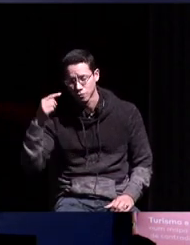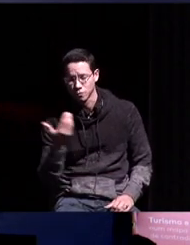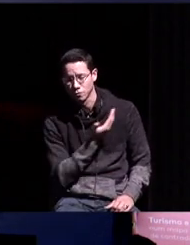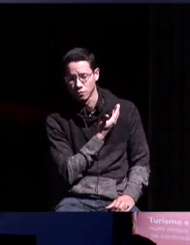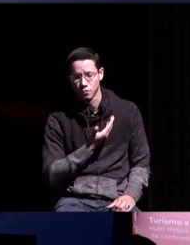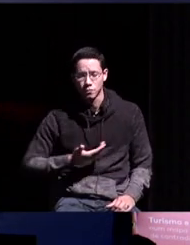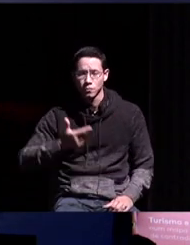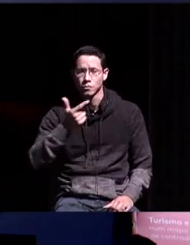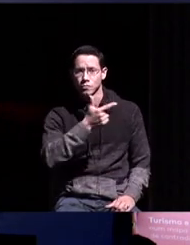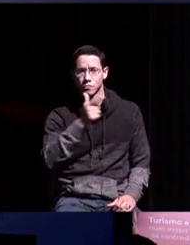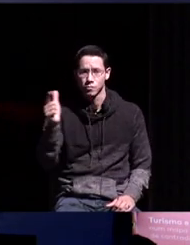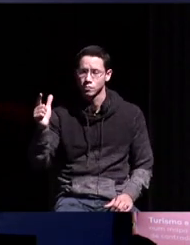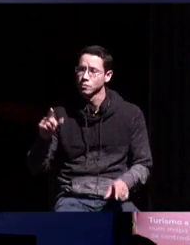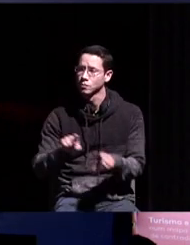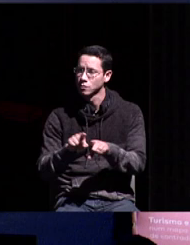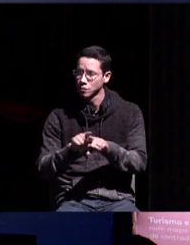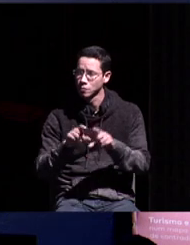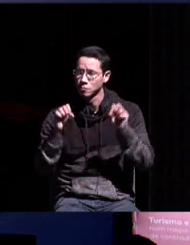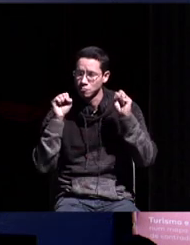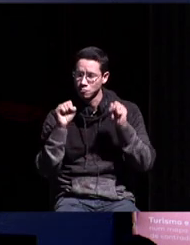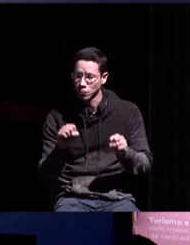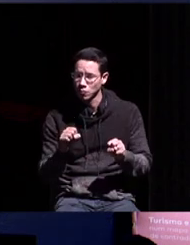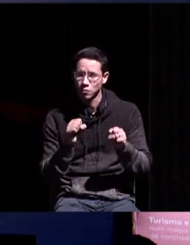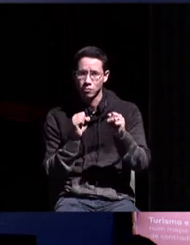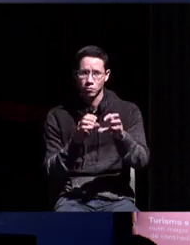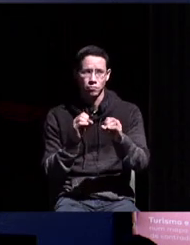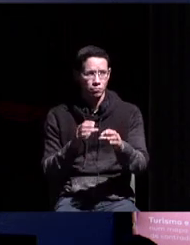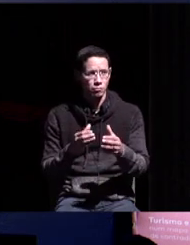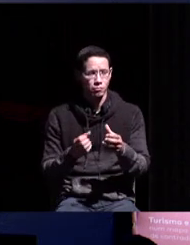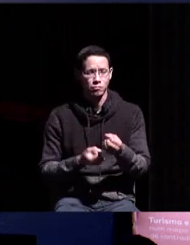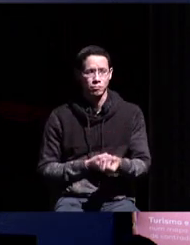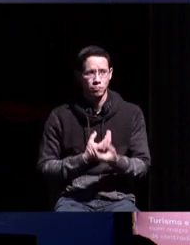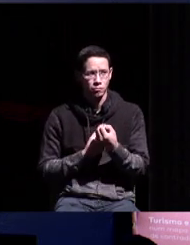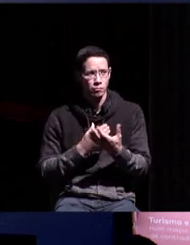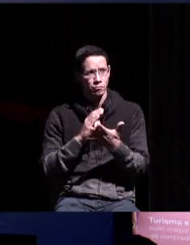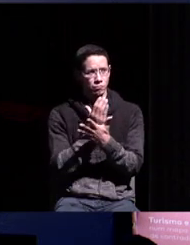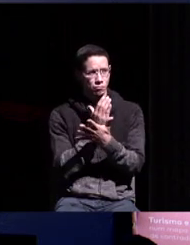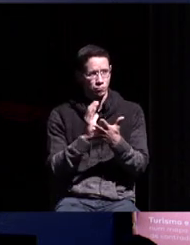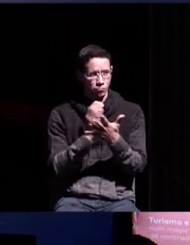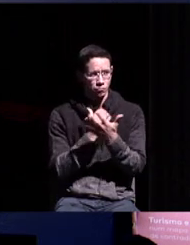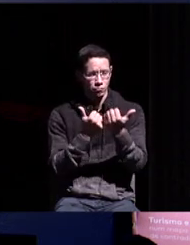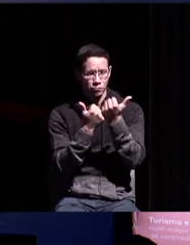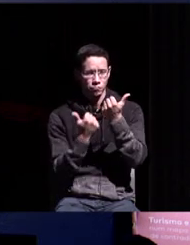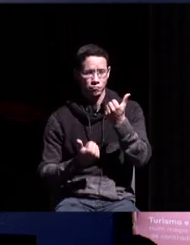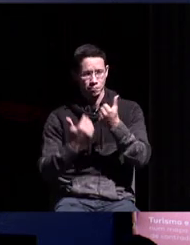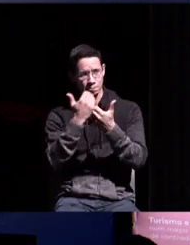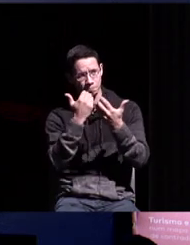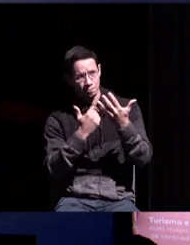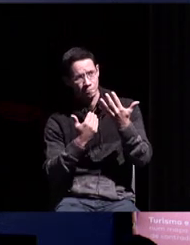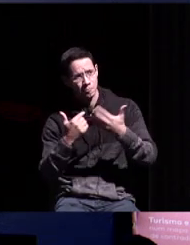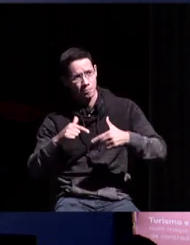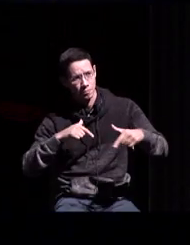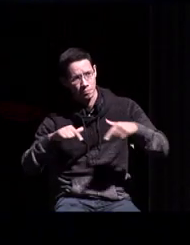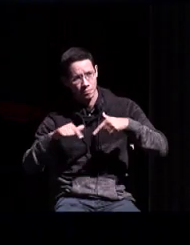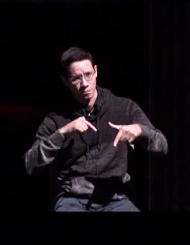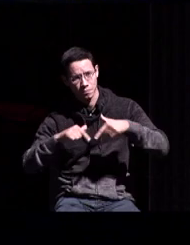that can also provide some data about the class of workers, especially about tourism.